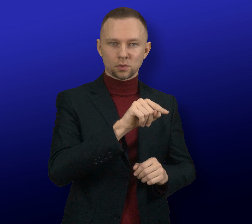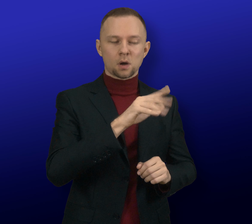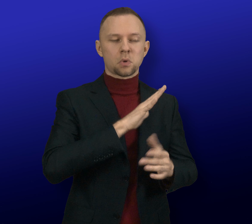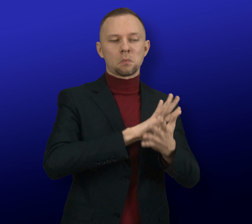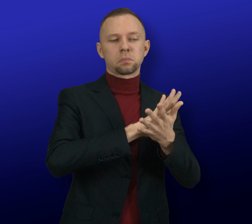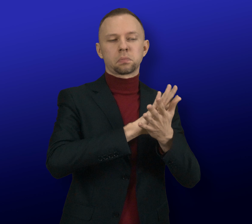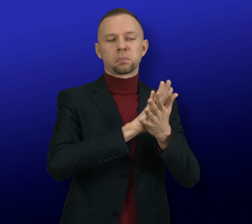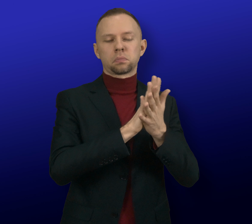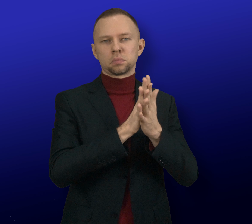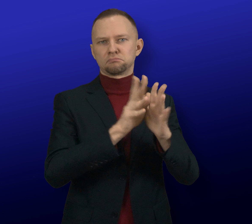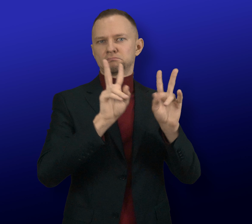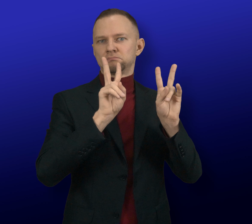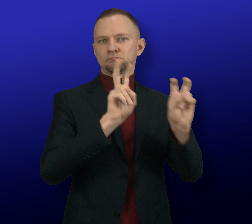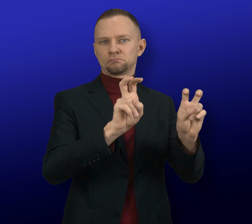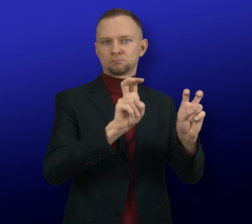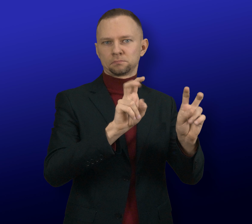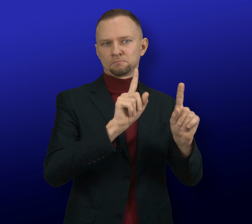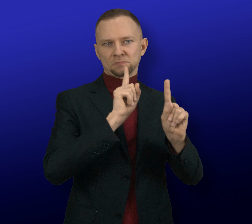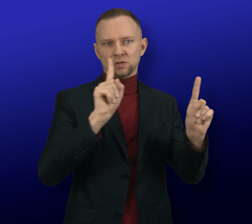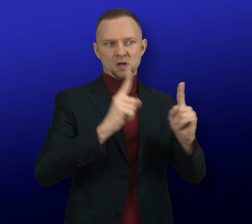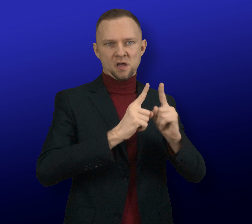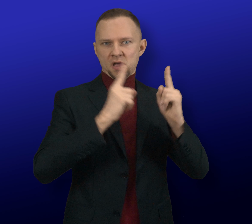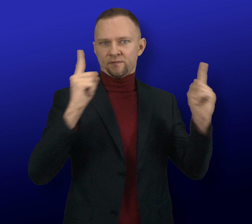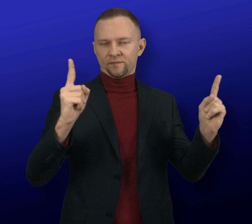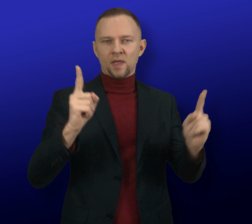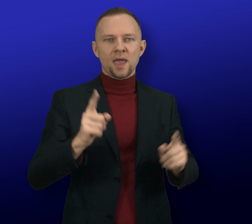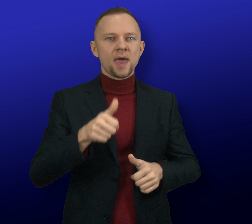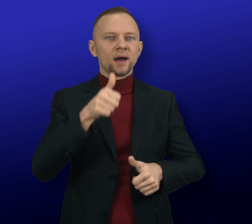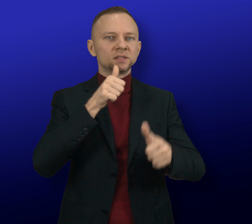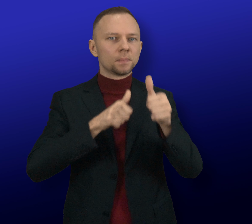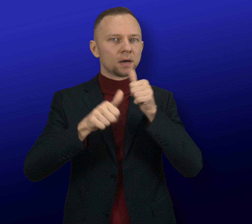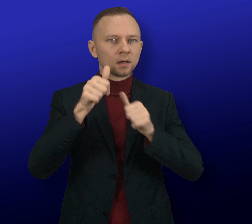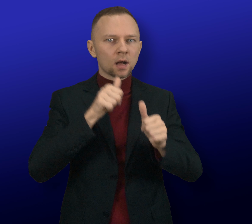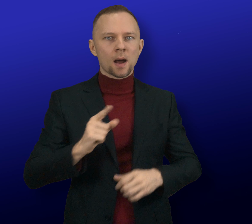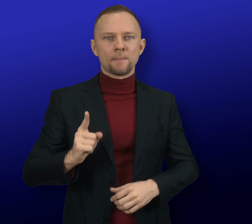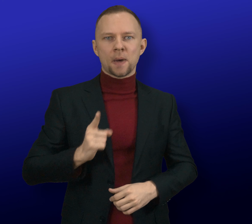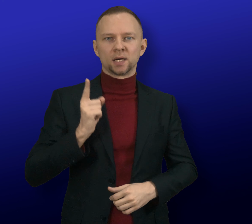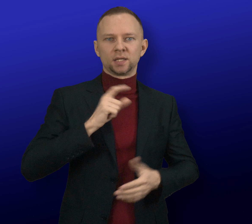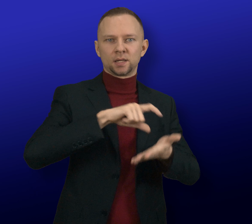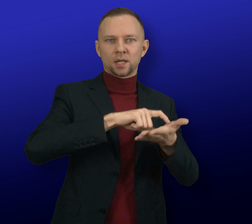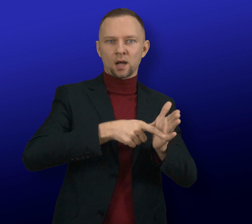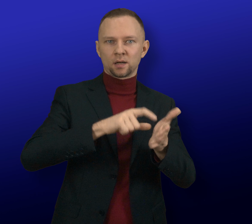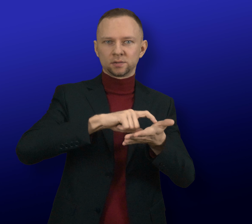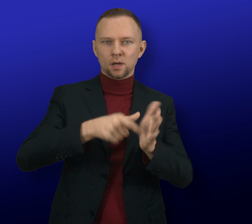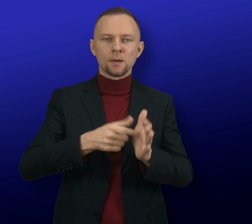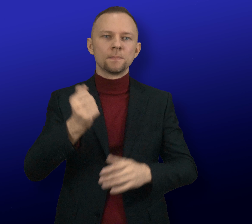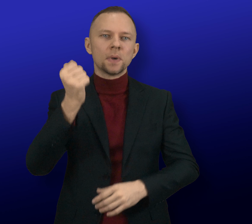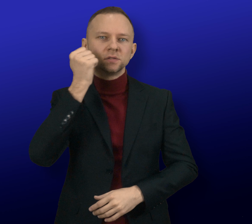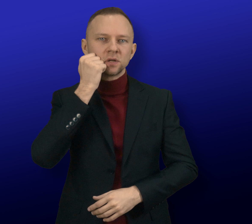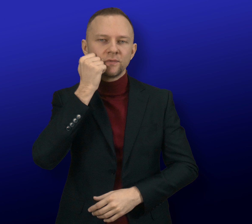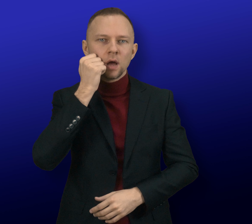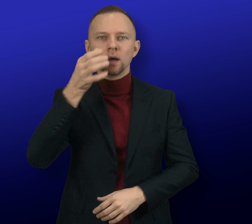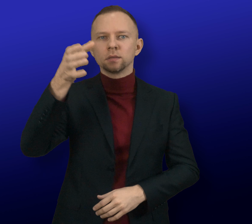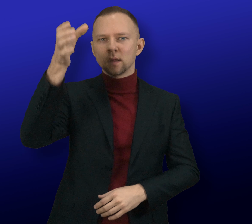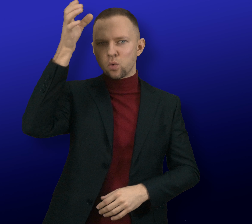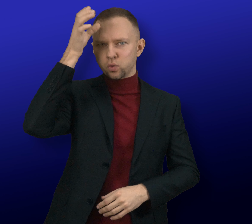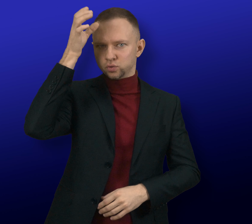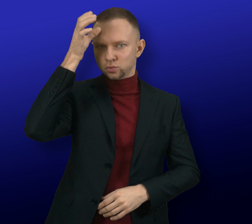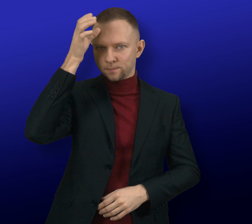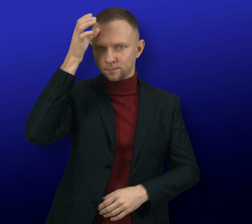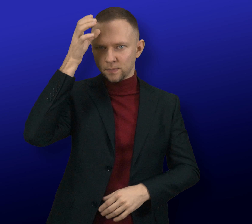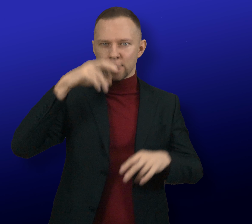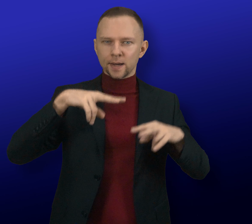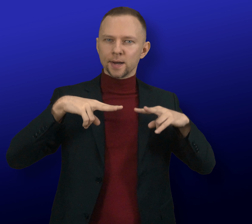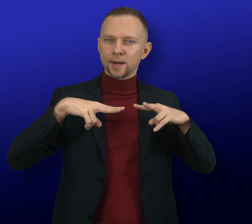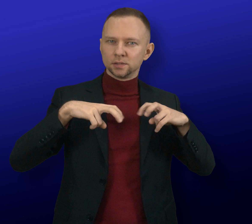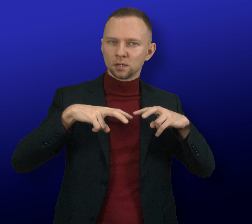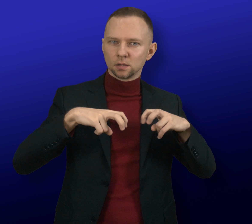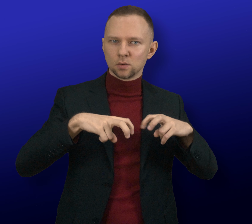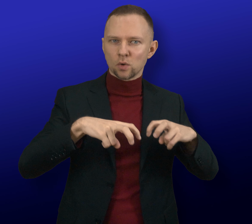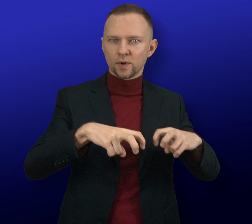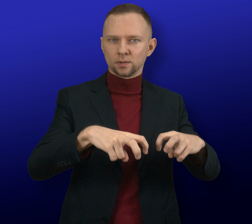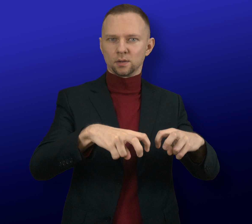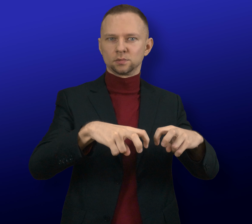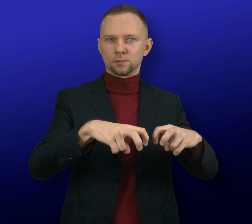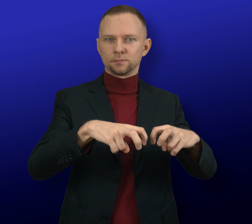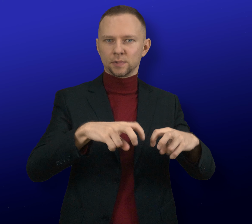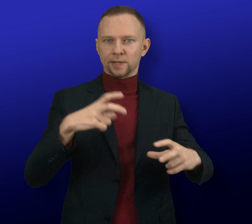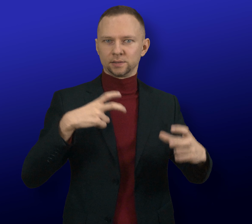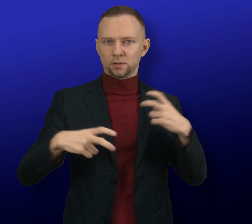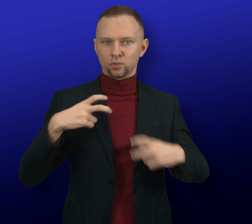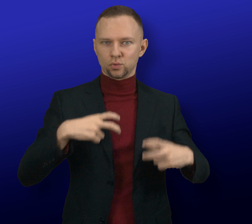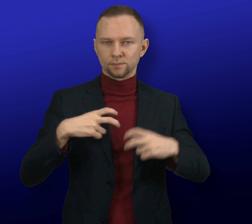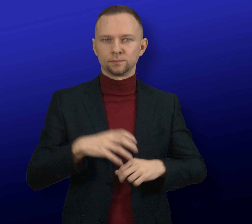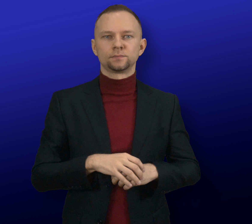which later became known as the Experimental Workshops of the Moscow Research Institute.